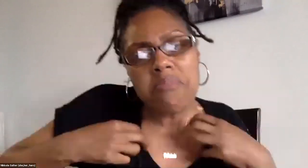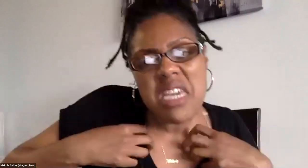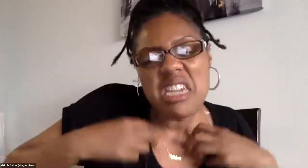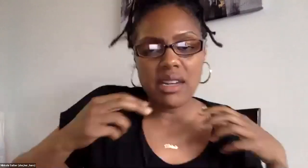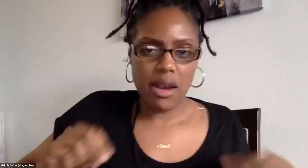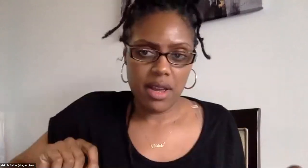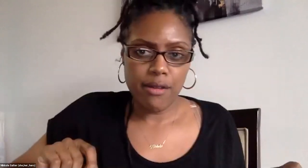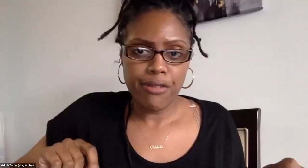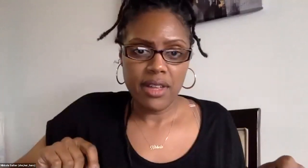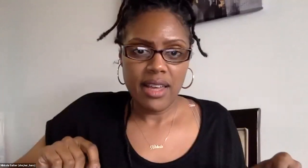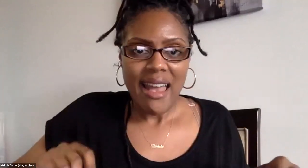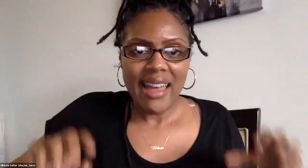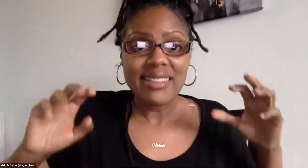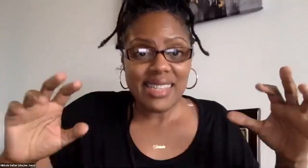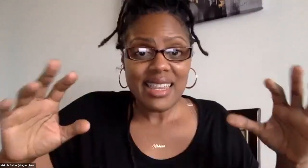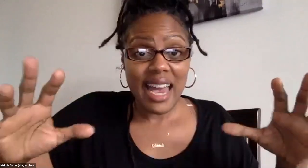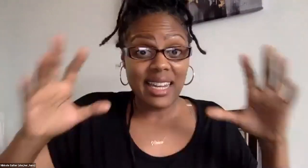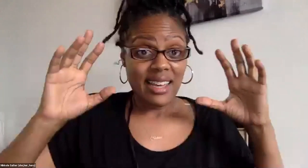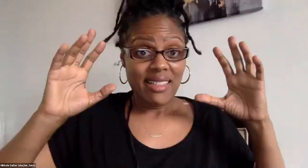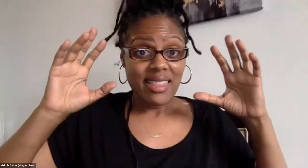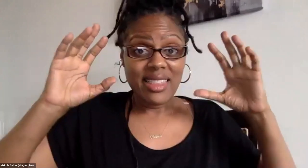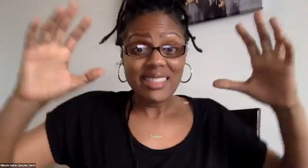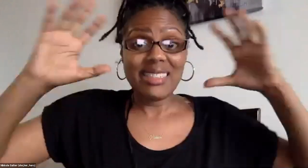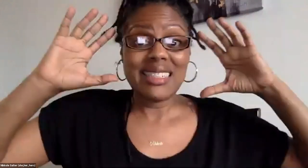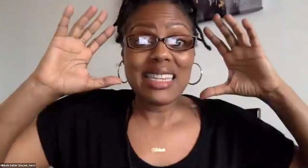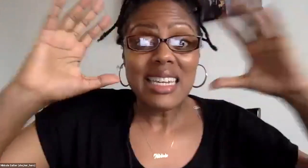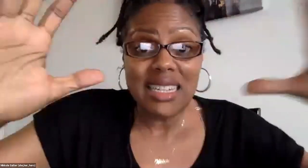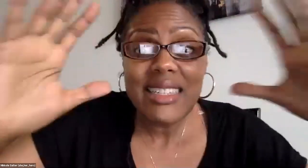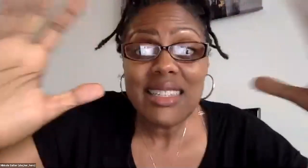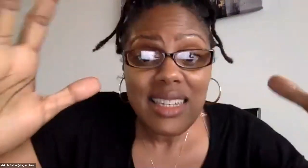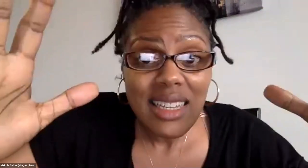me narrative and see that the dis-ease